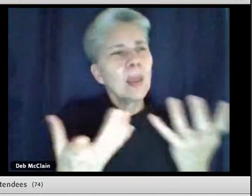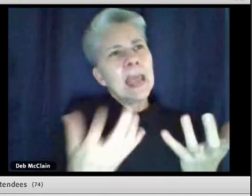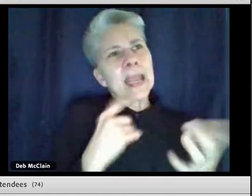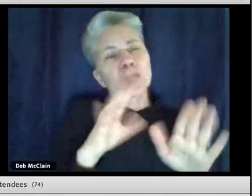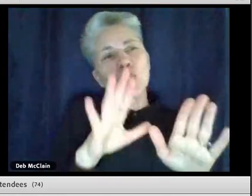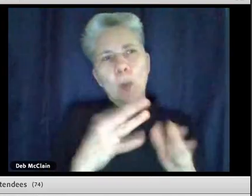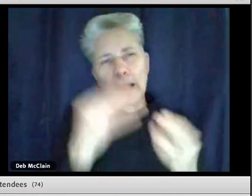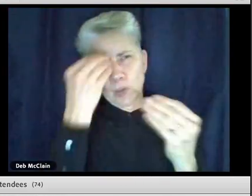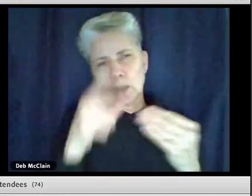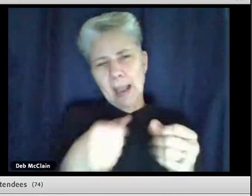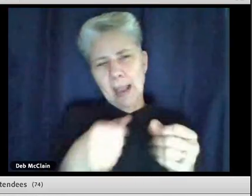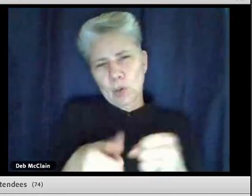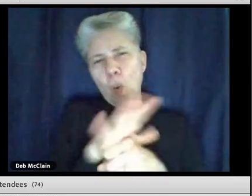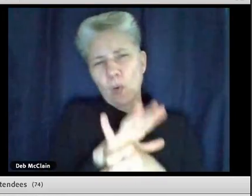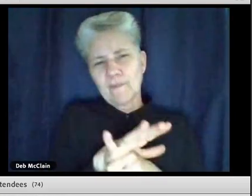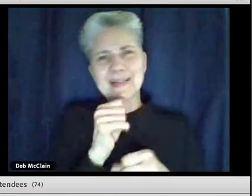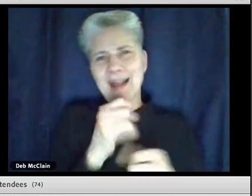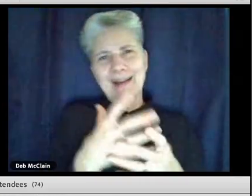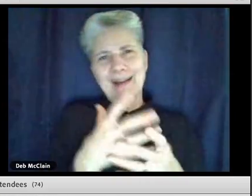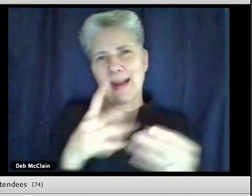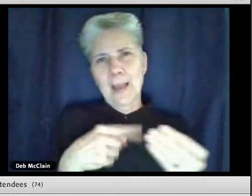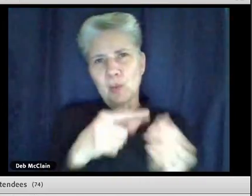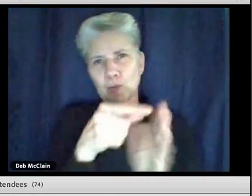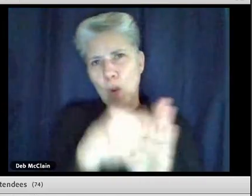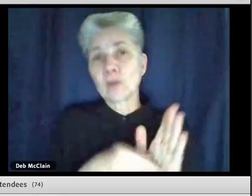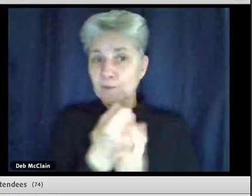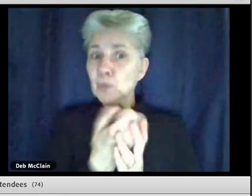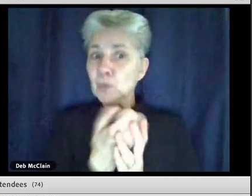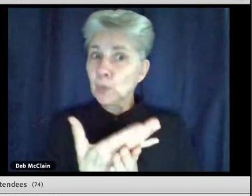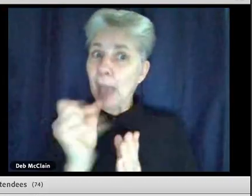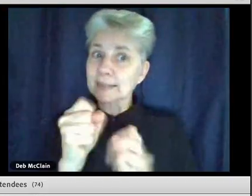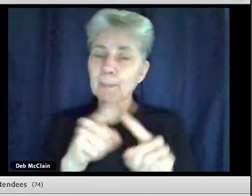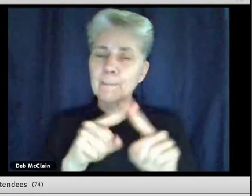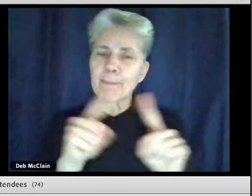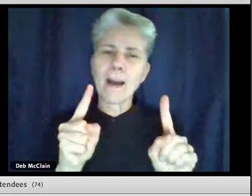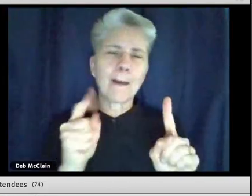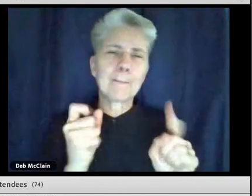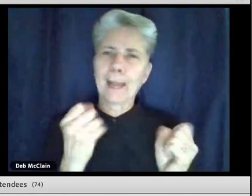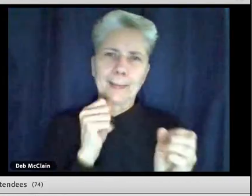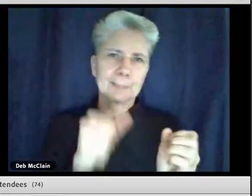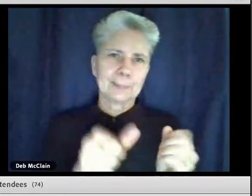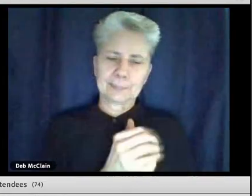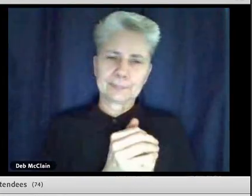We don't see a lot of really, like, "Here is the great news about coronavirus." There's just not a ton of those articles.